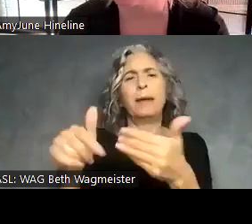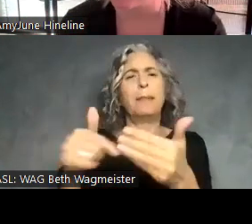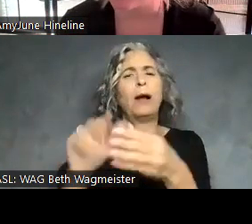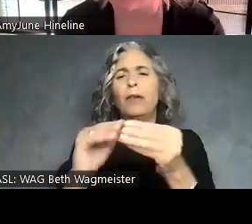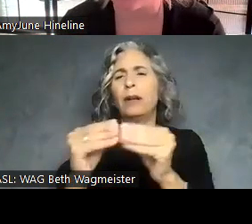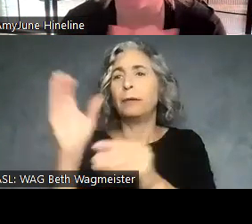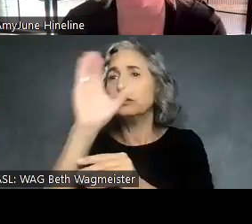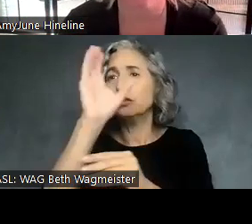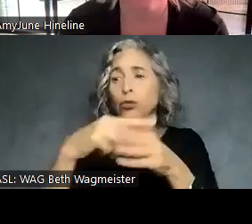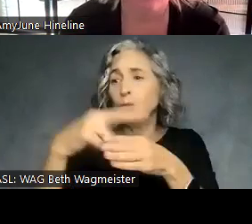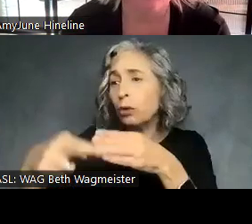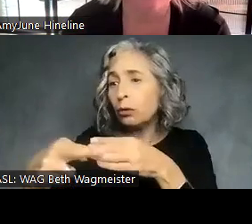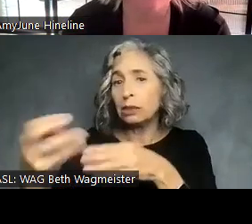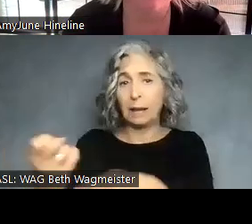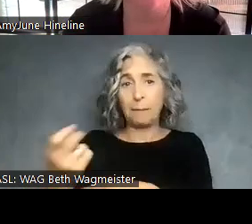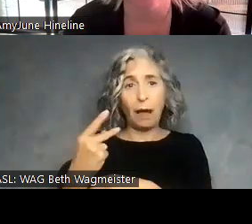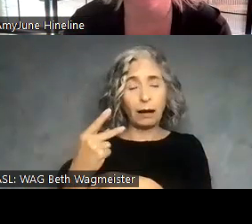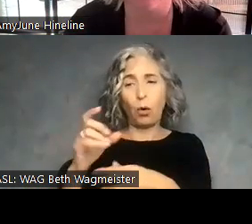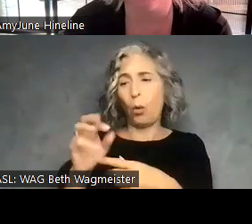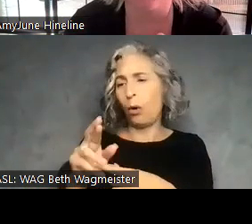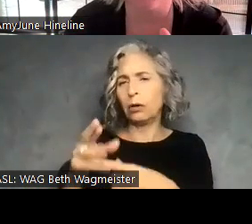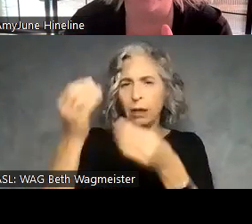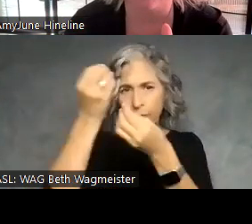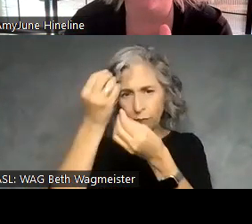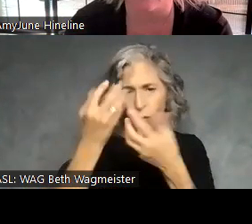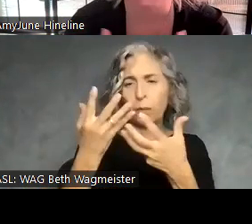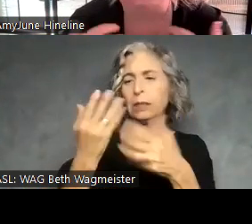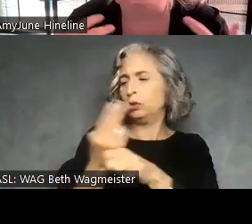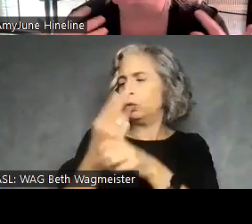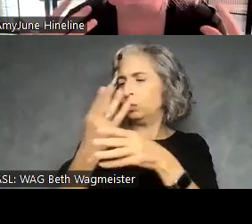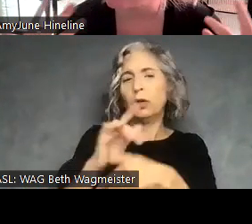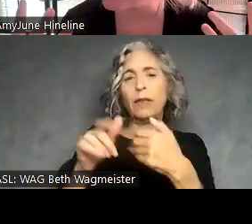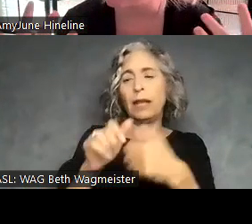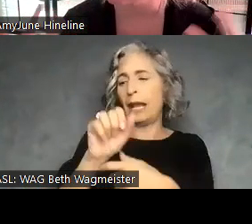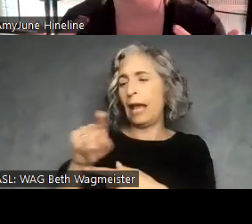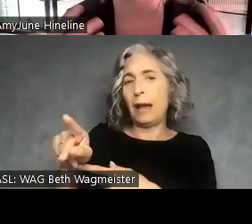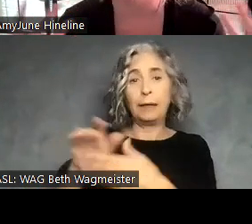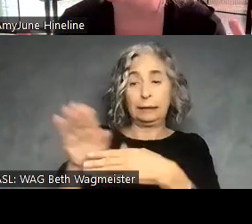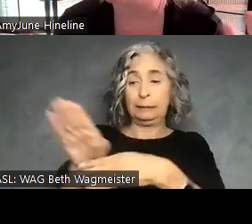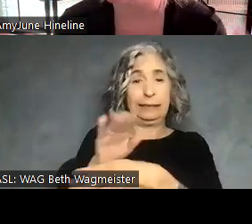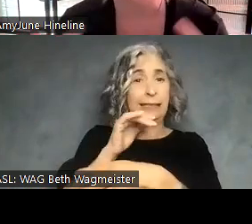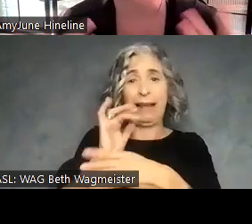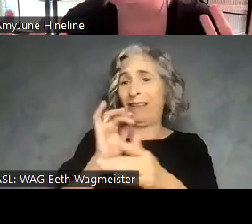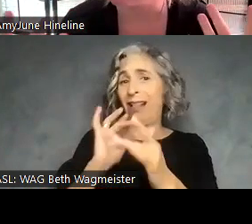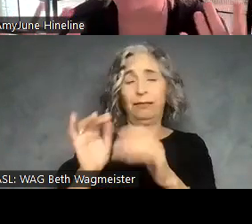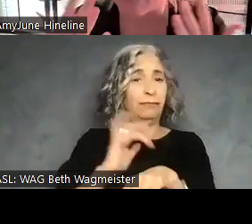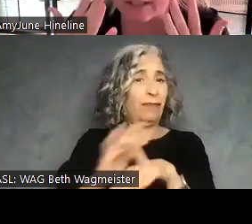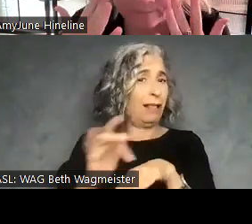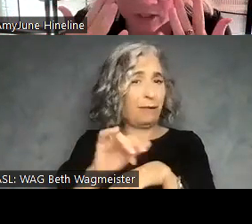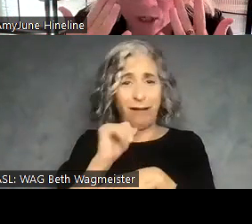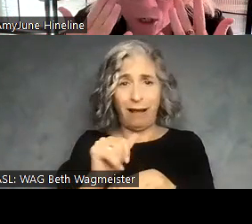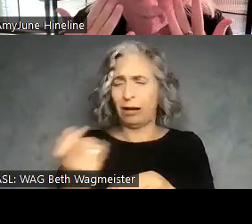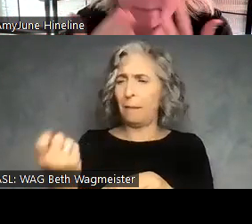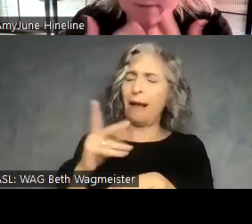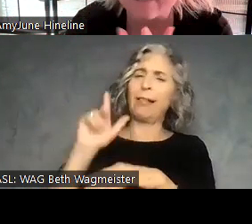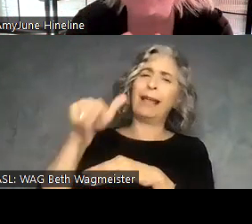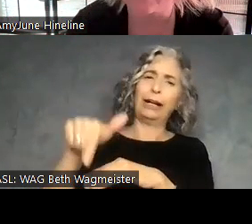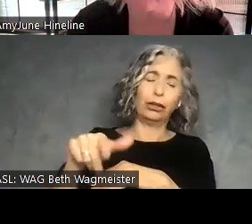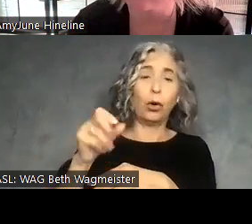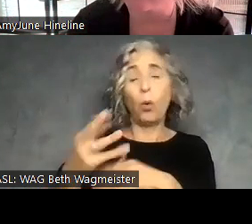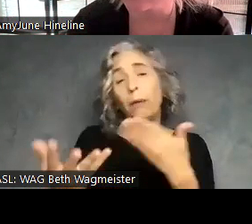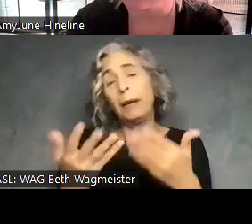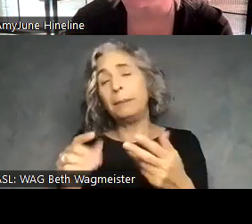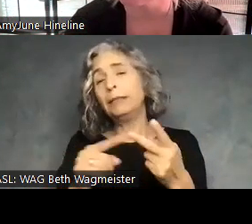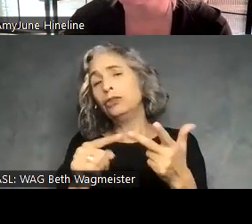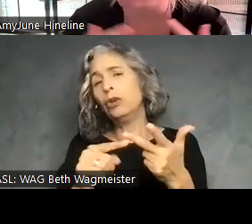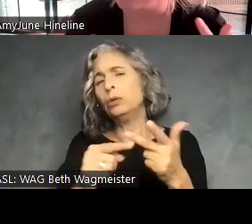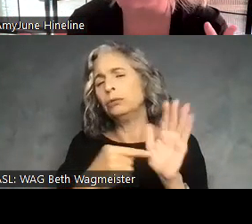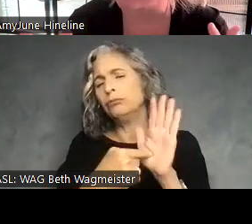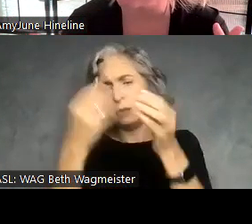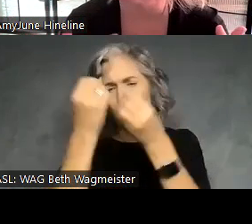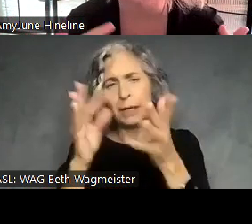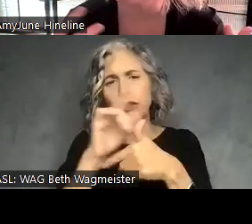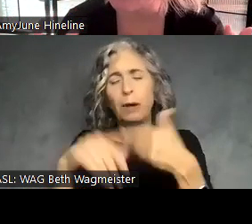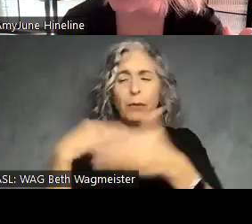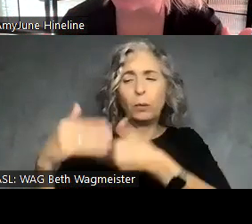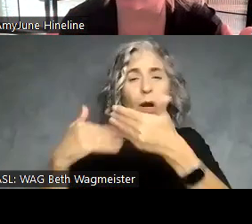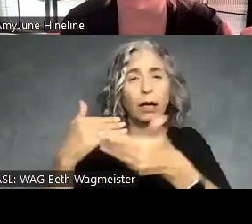So the new content is spoken by the screen readers in a way to assist our blind and low